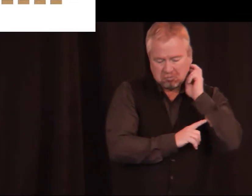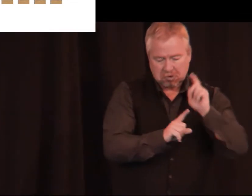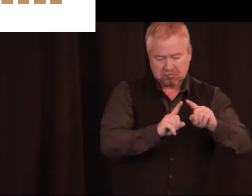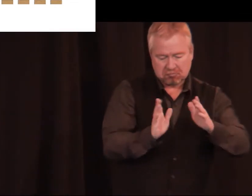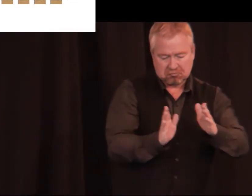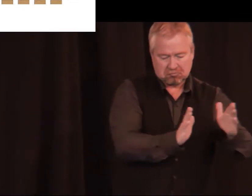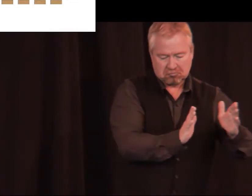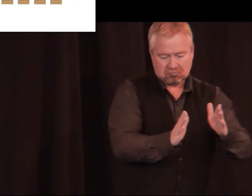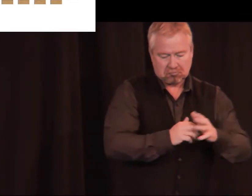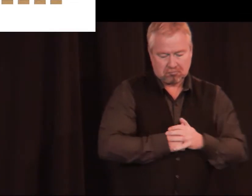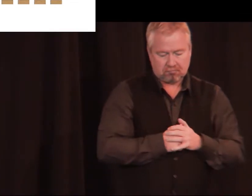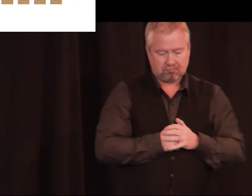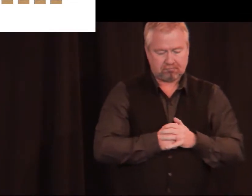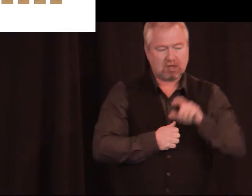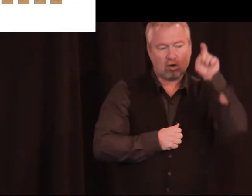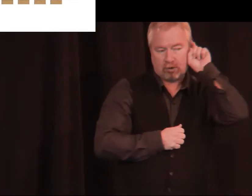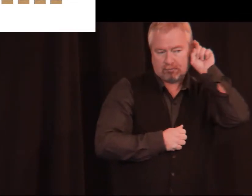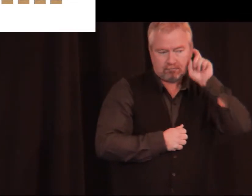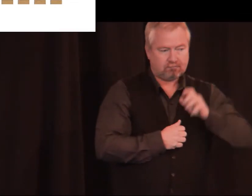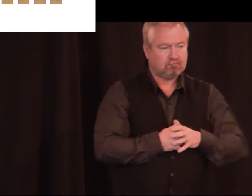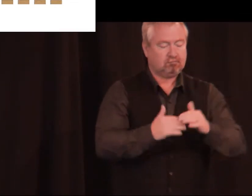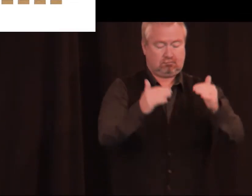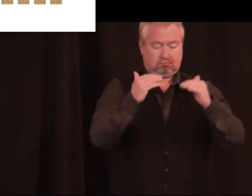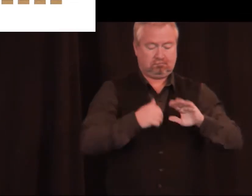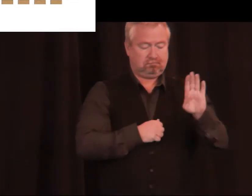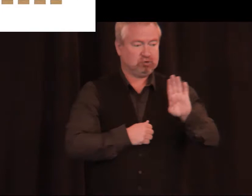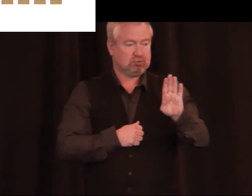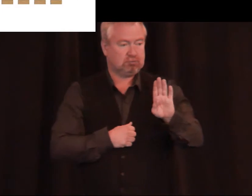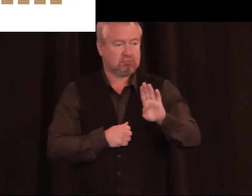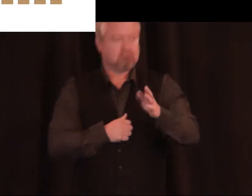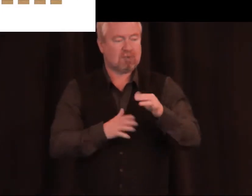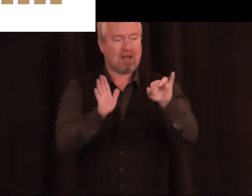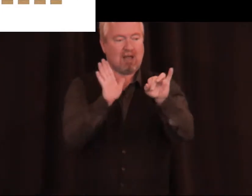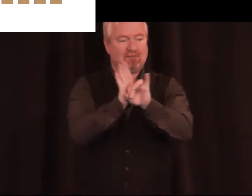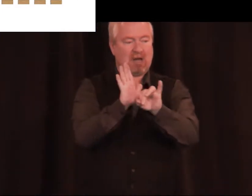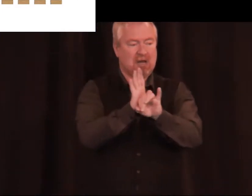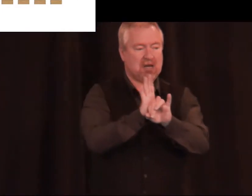B is age of identification doesn't really reflect